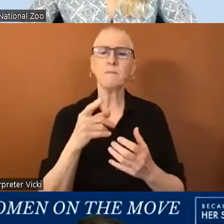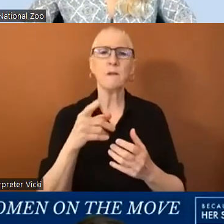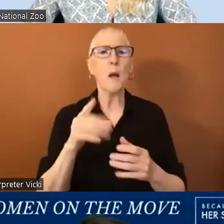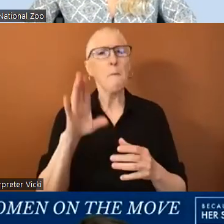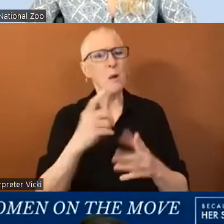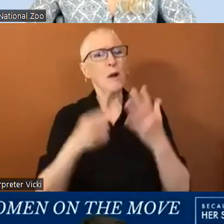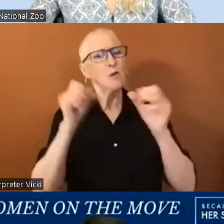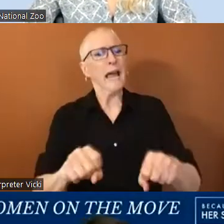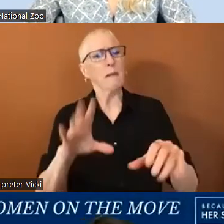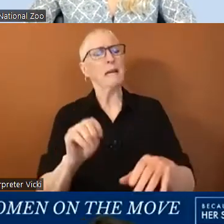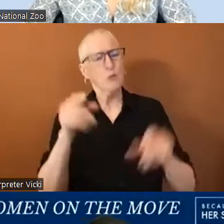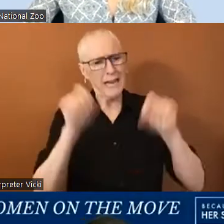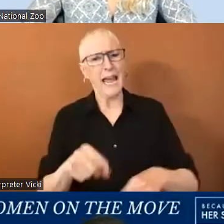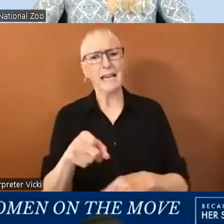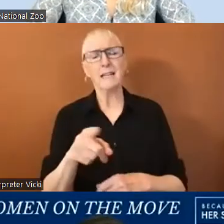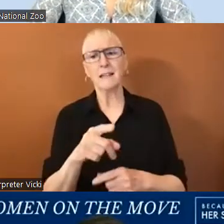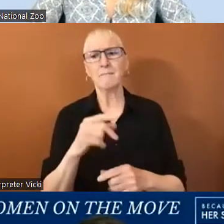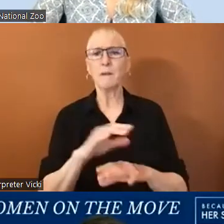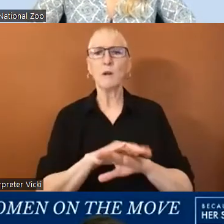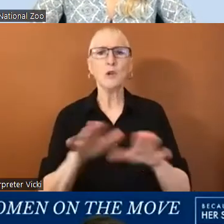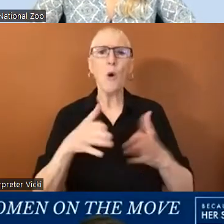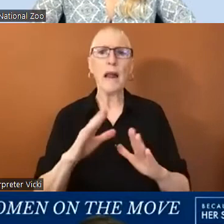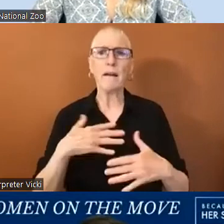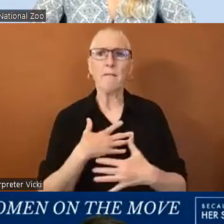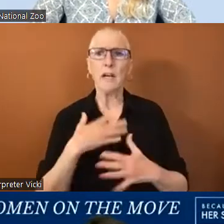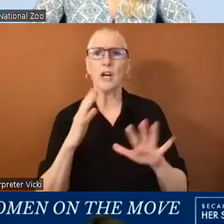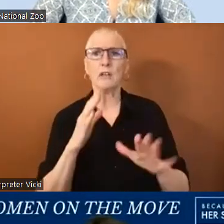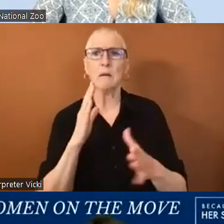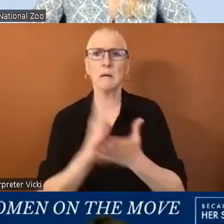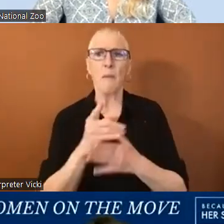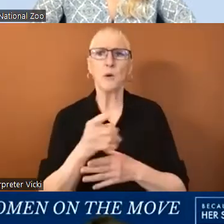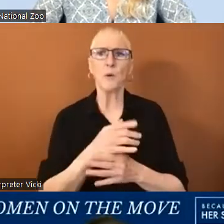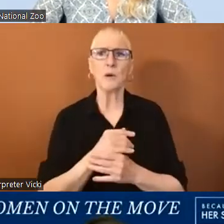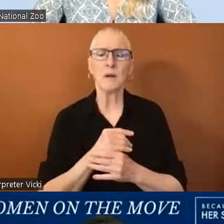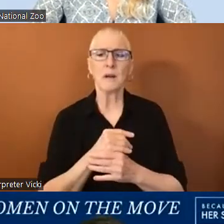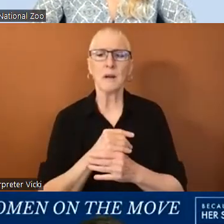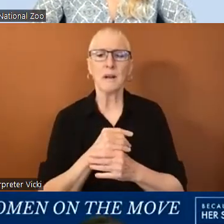and don't... don't let fear kind of stop you from doing what you want to do and just enjoy working.